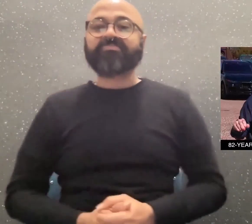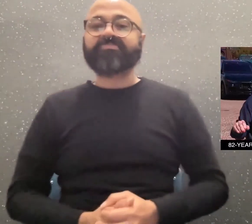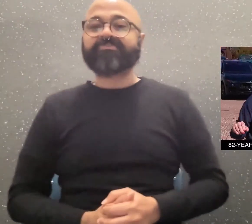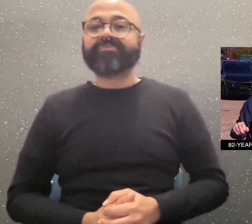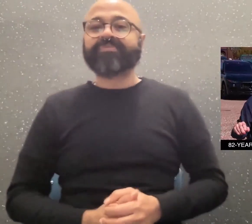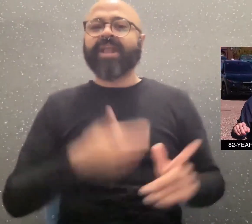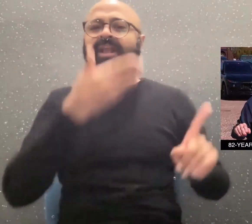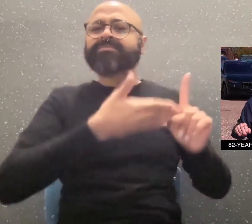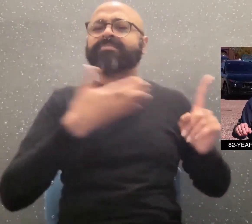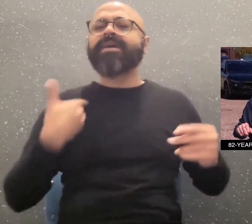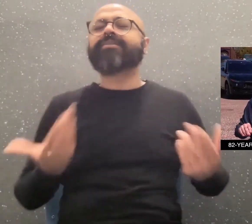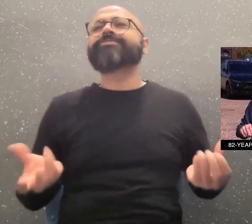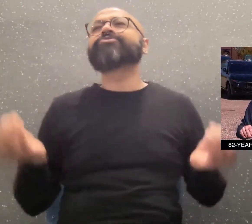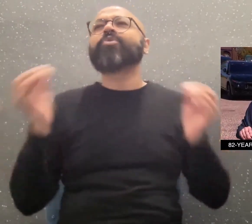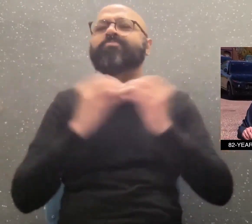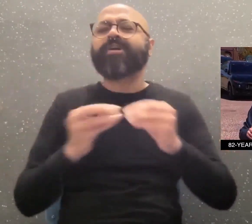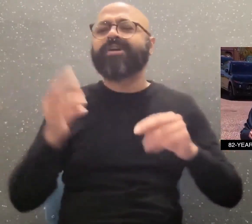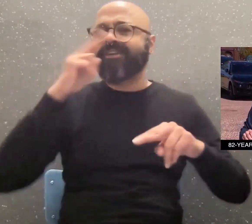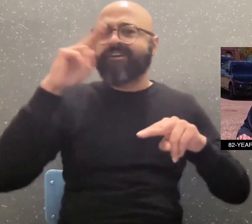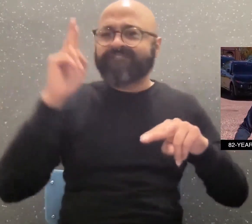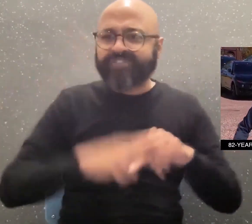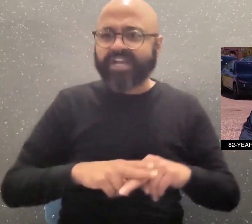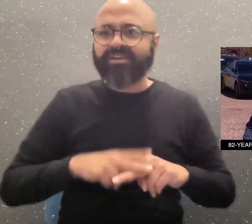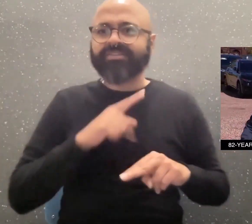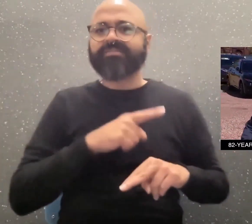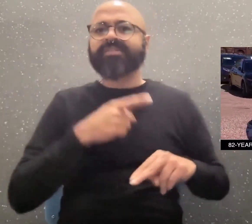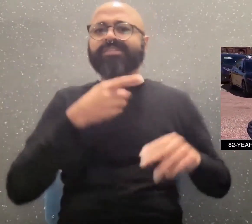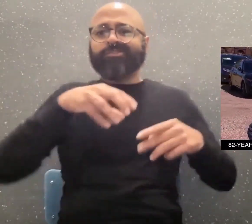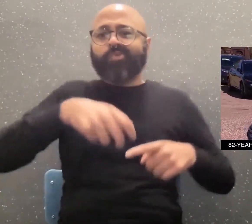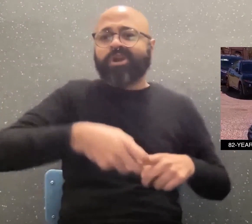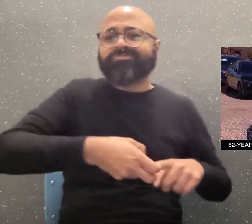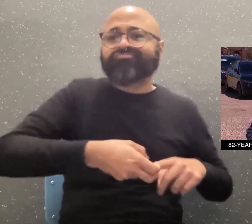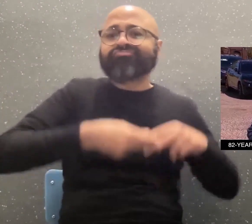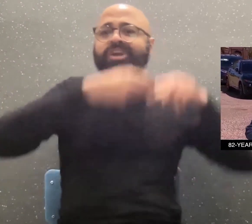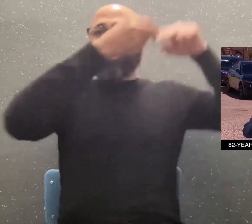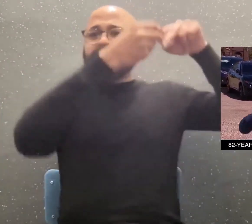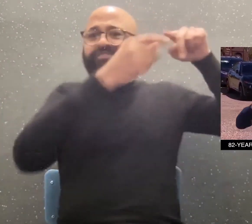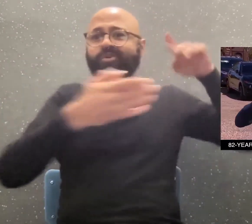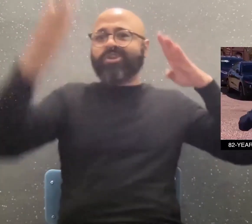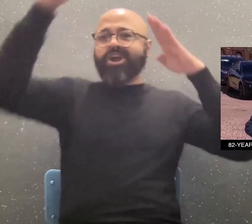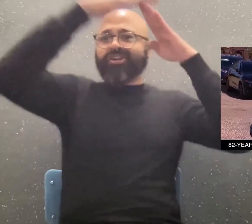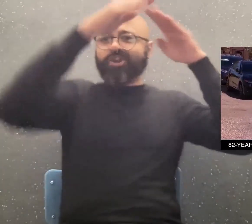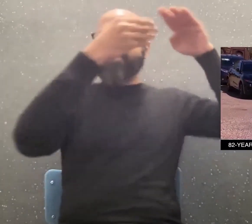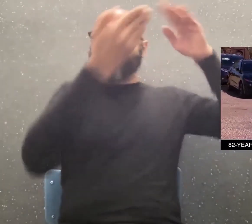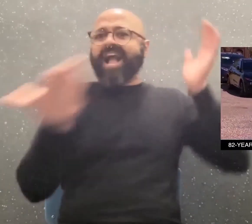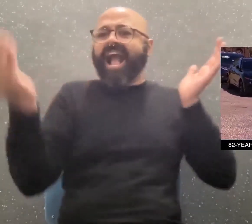Kling had so much fun she was lifted to the top again for one more ride